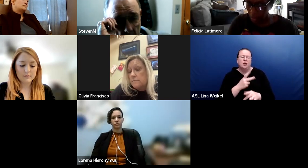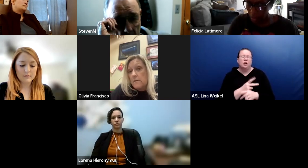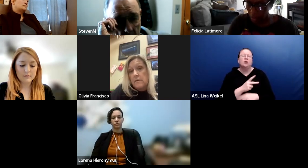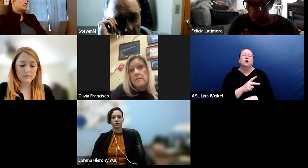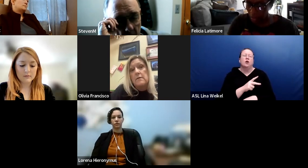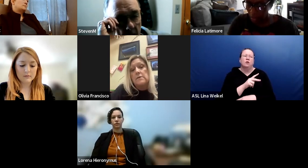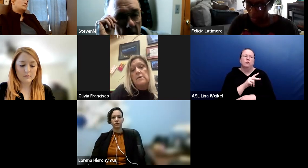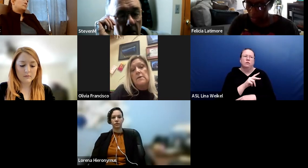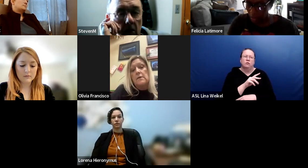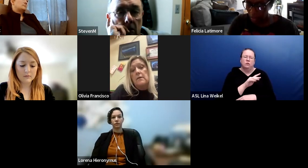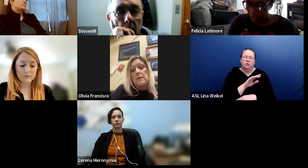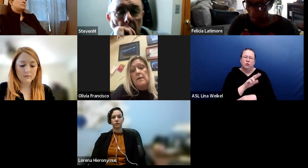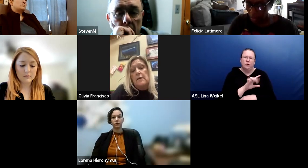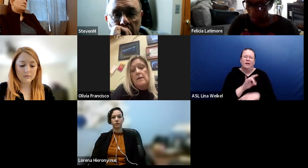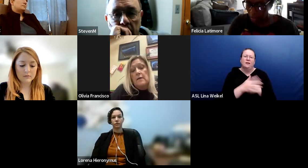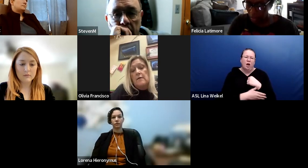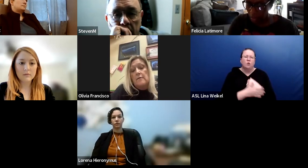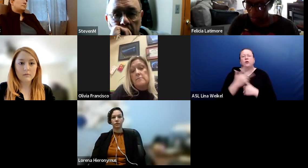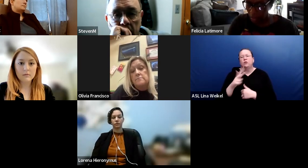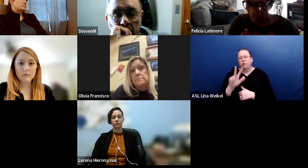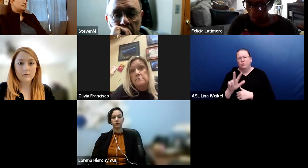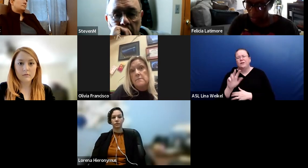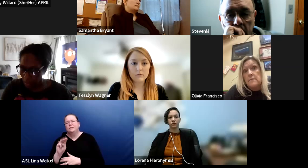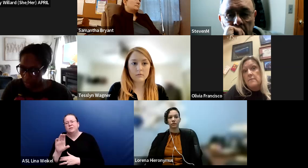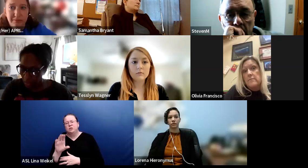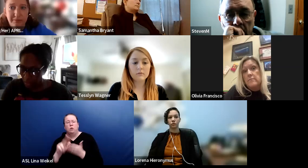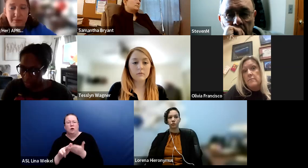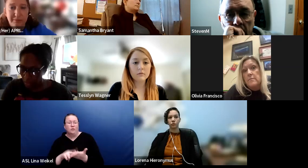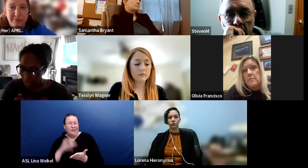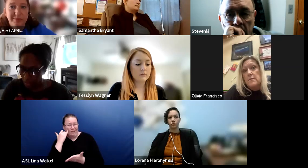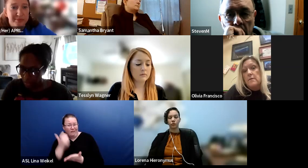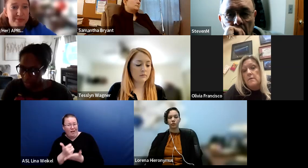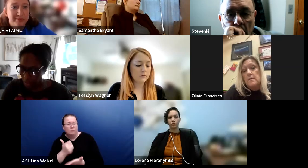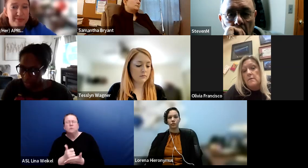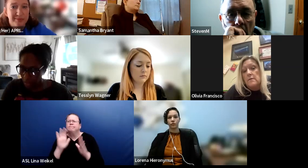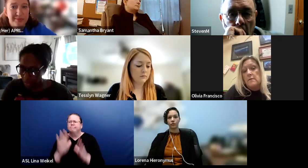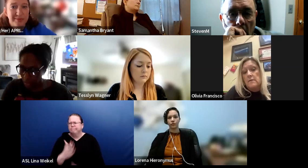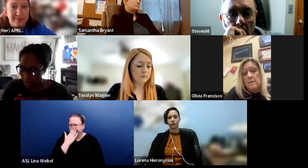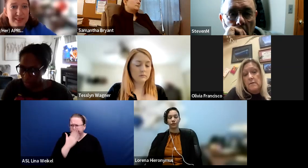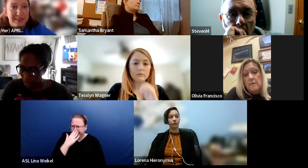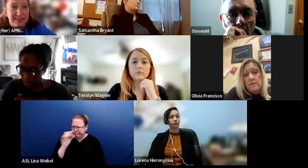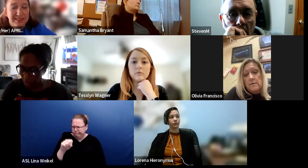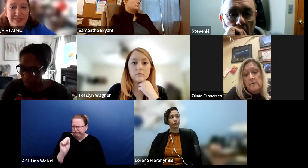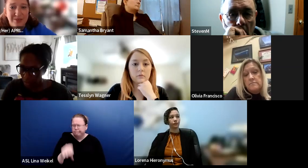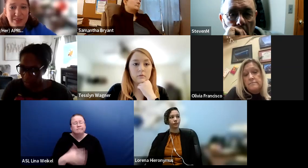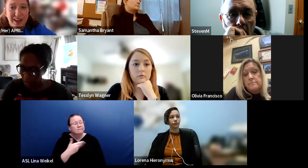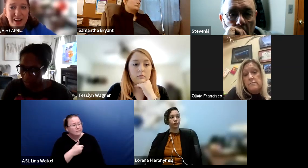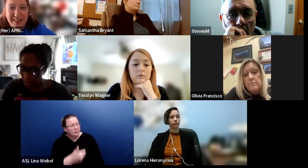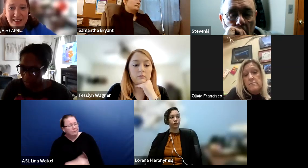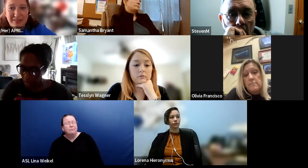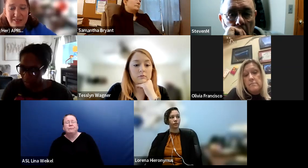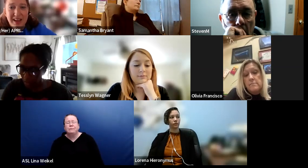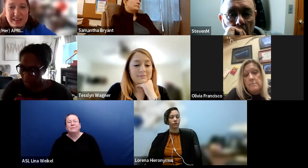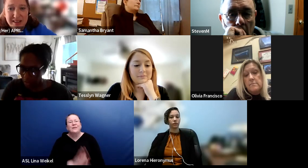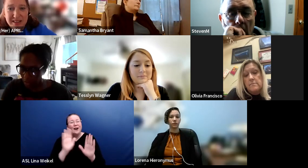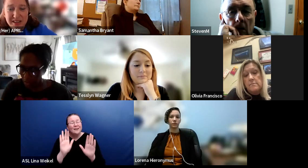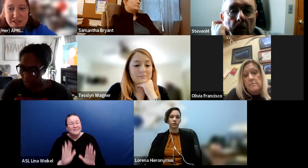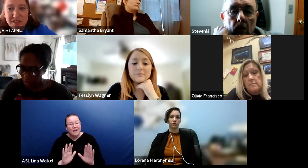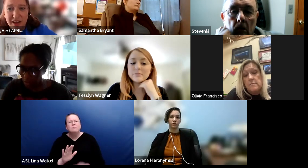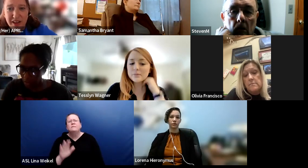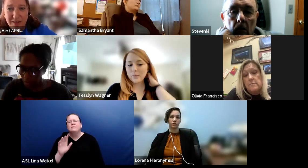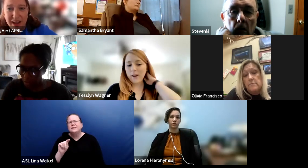that first year until we could renegotiate our contracts and then once we were able to show that value-based payment to the MCO, we were able to negotiate better rates. So the payments are enough that we have -- I think last year we may have transitioned somewhere between 158 and 163. Somewhere between those two and we had about